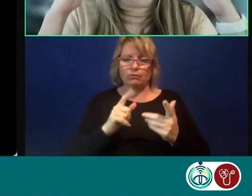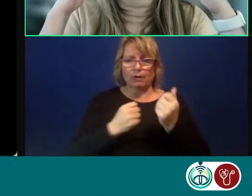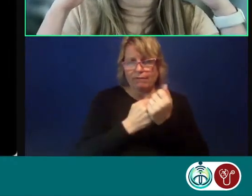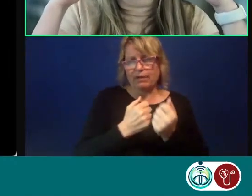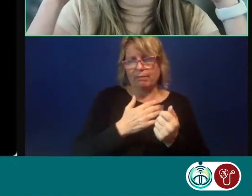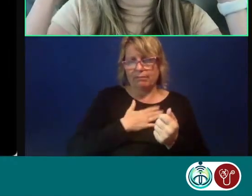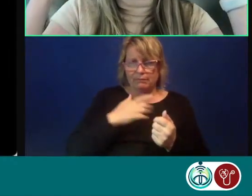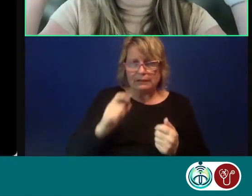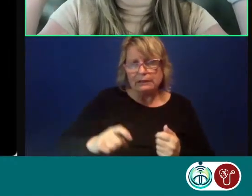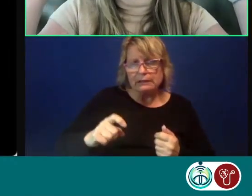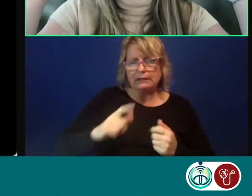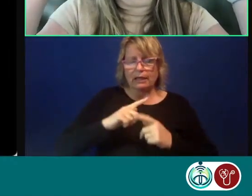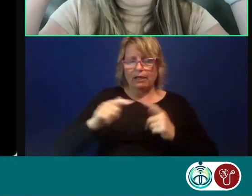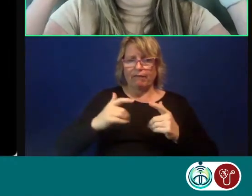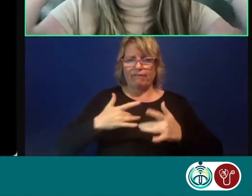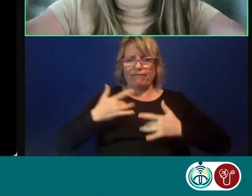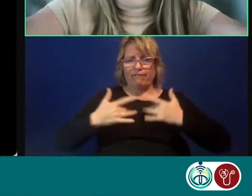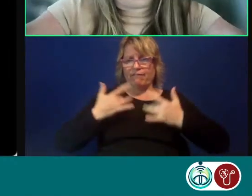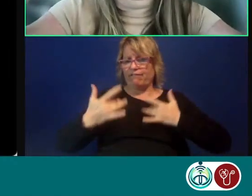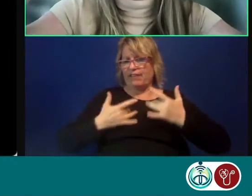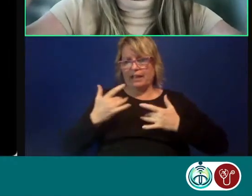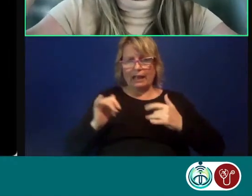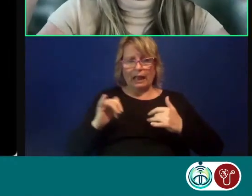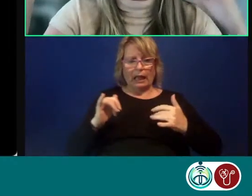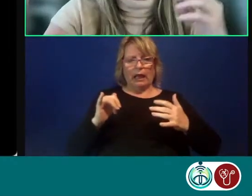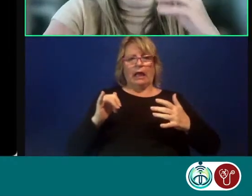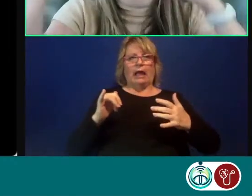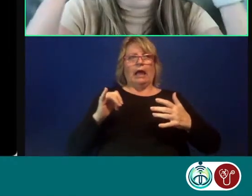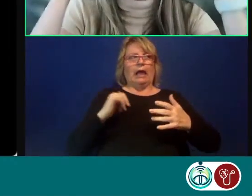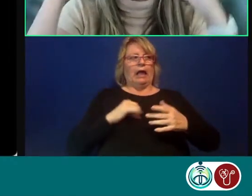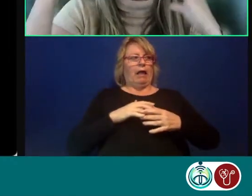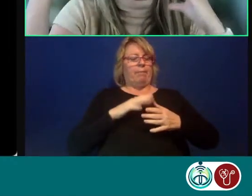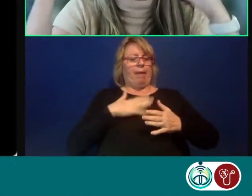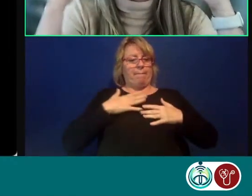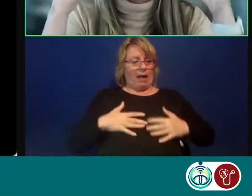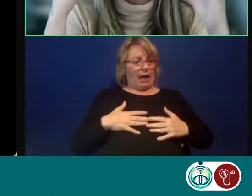feeling like you're almost like leaving your body while all of this external commotion is